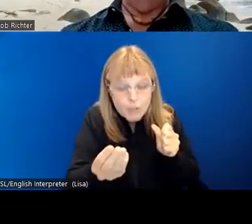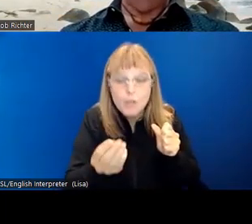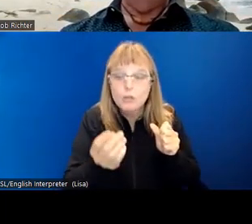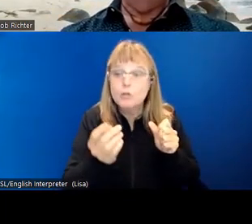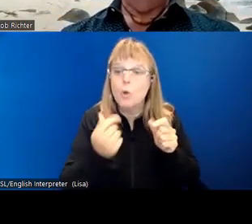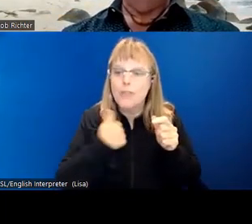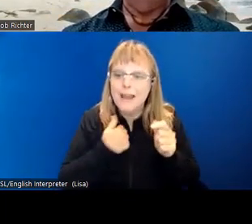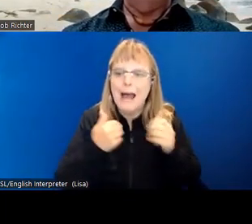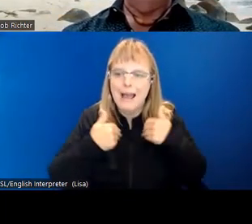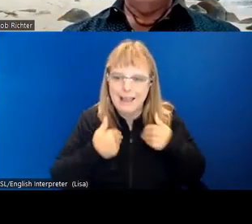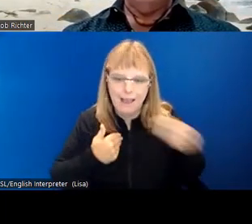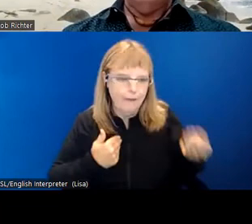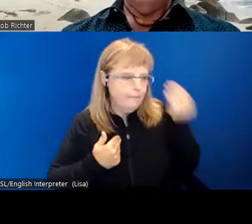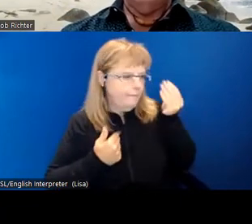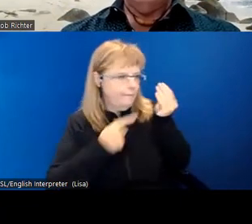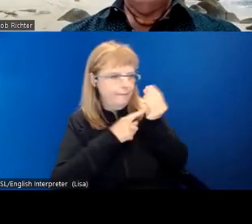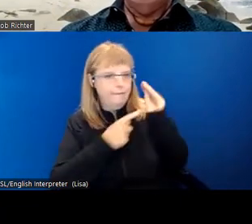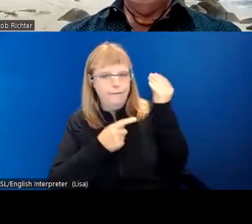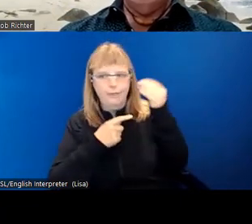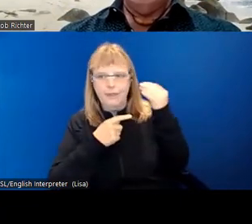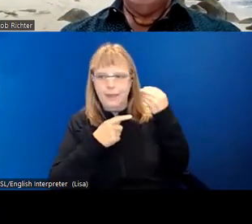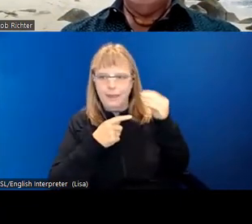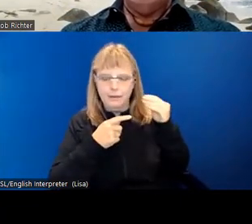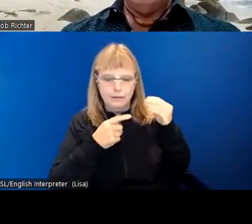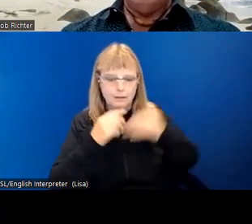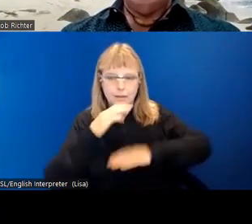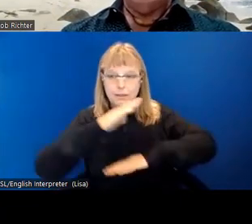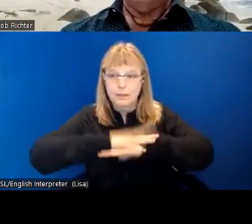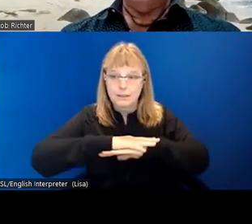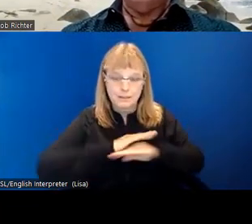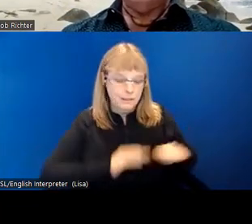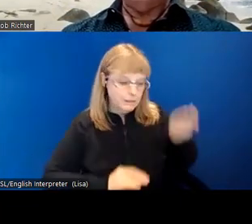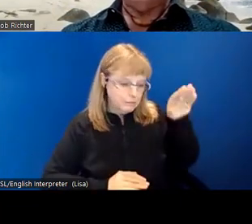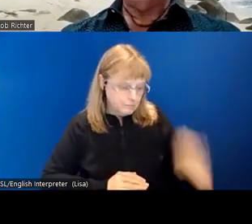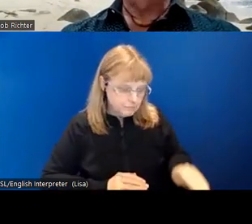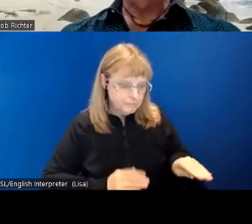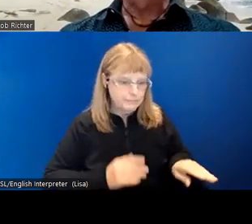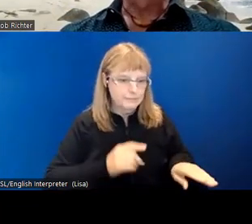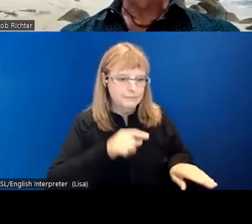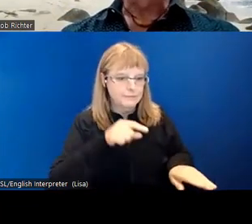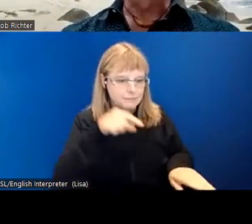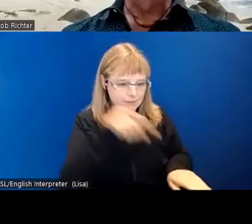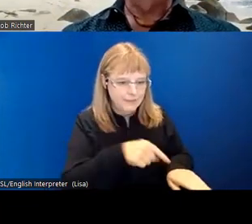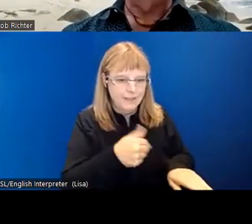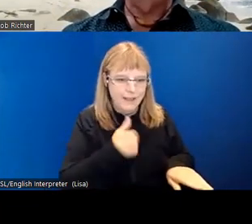because then it sits up on my desk and looks back at me. And I like that,